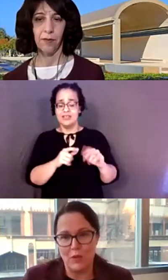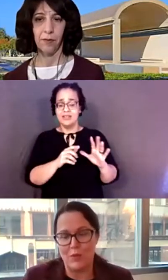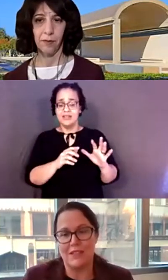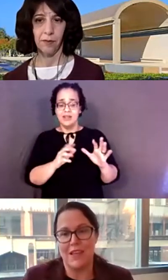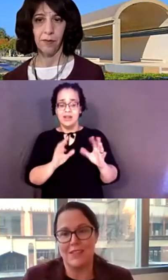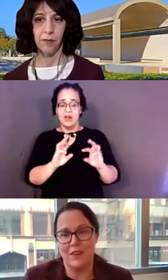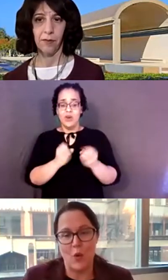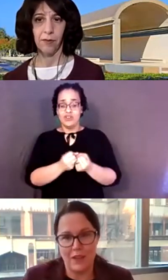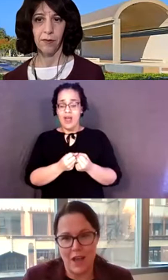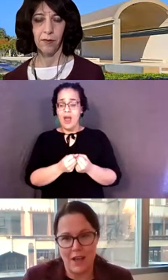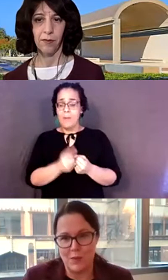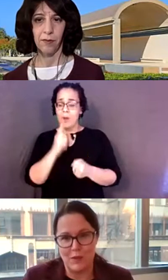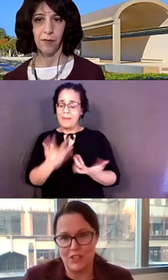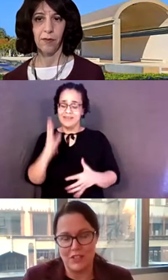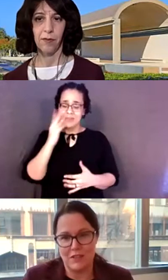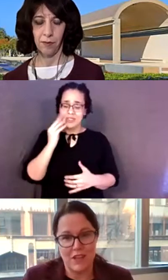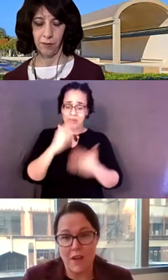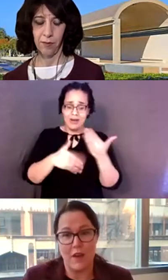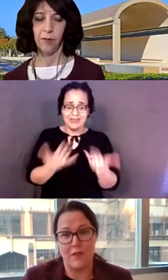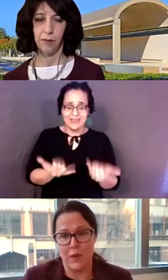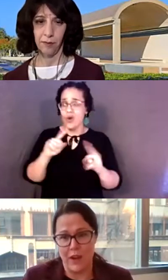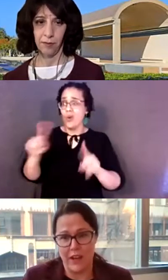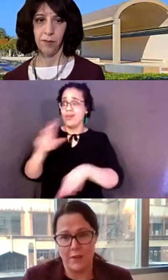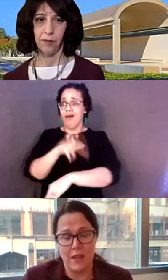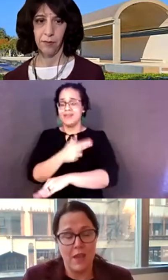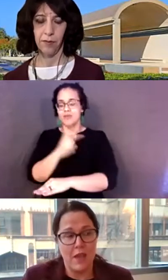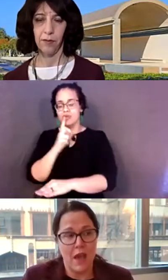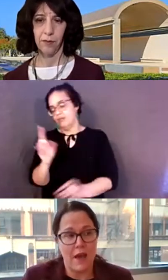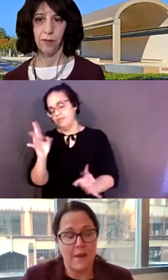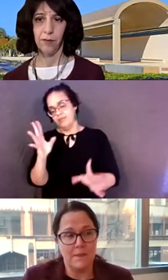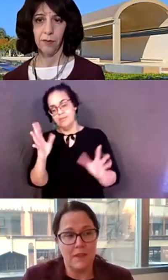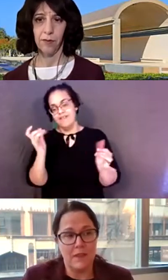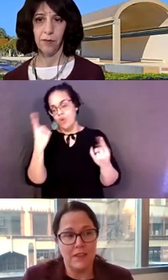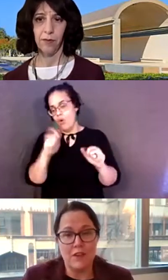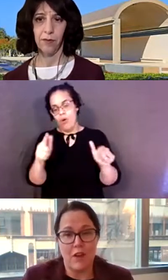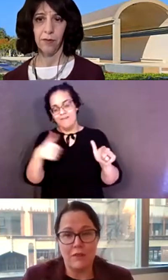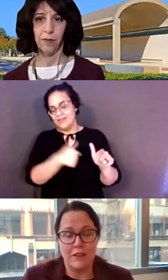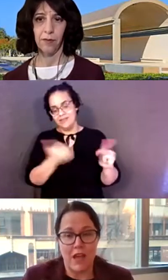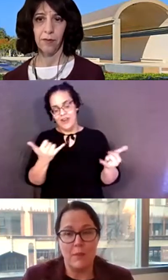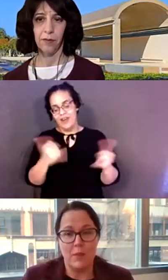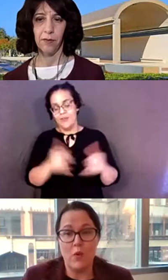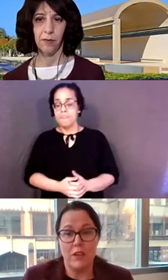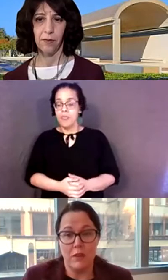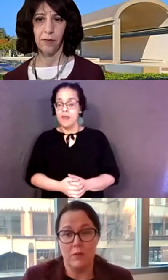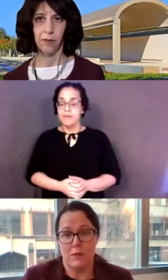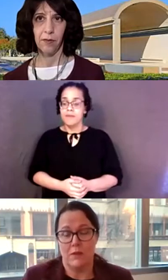process and going to the hospital is just tough for everyone right now um